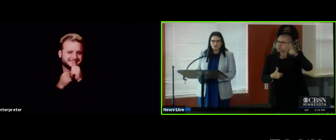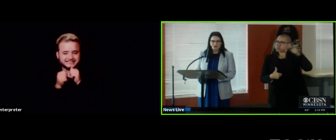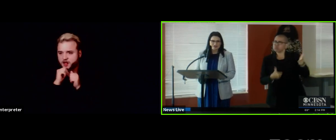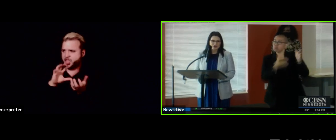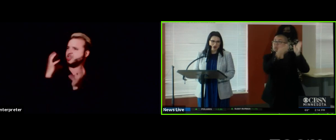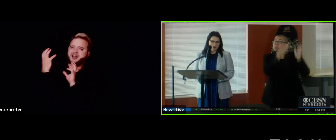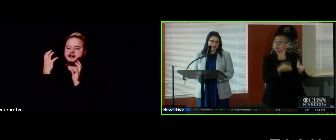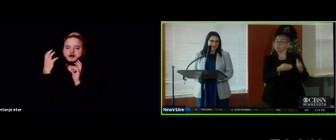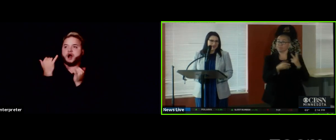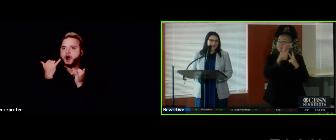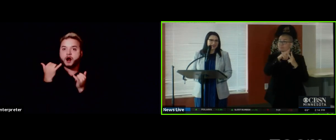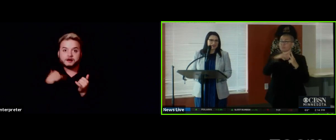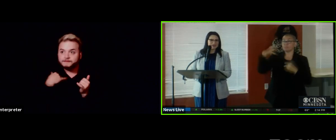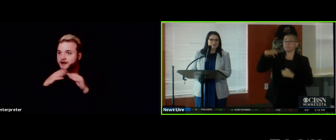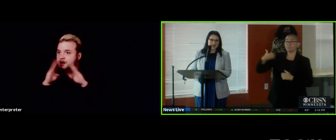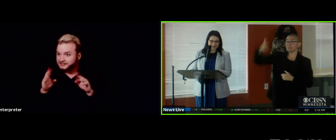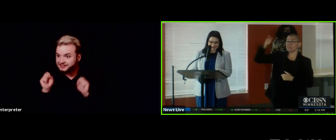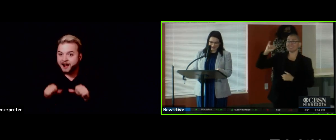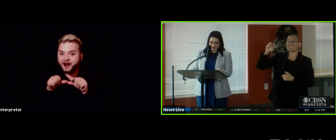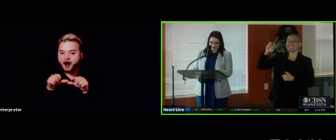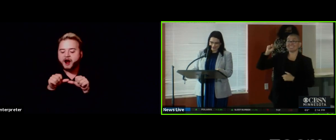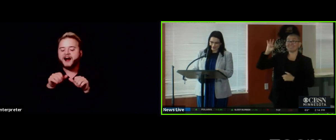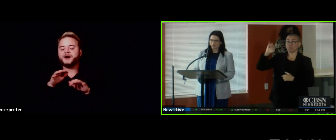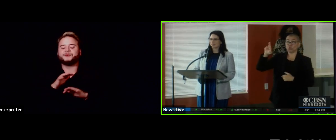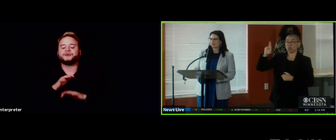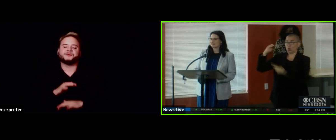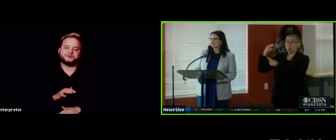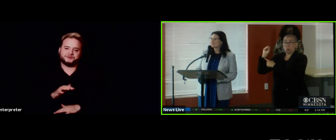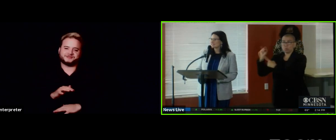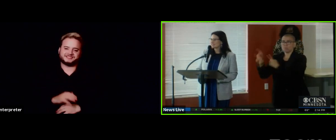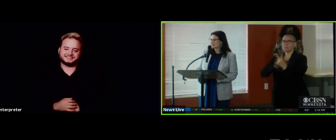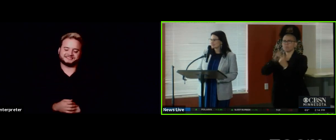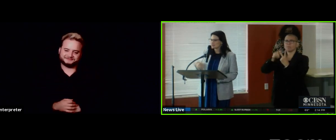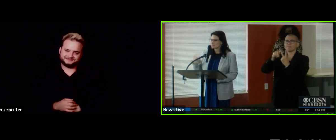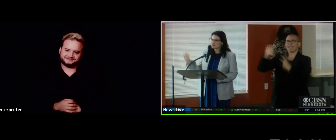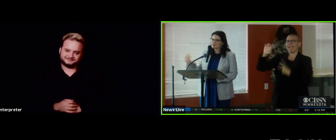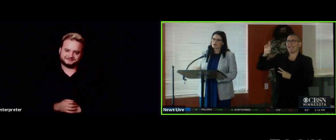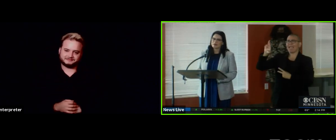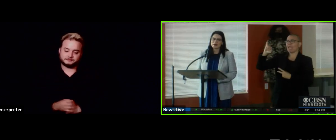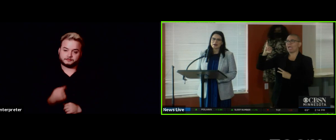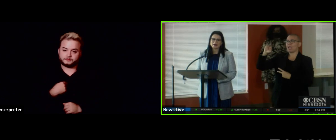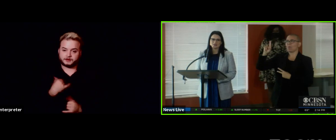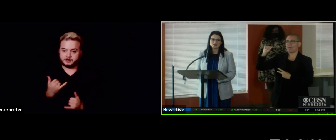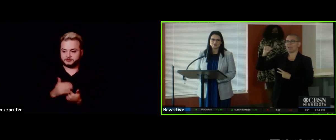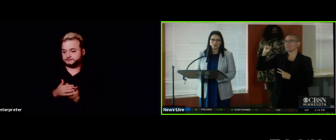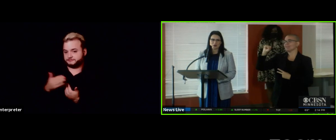Jennifer Ho and Erica Becky who is one of the residents of this beautiful apartment